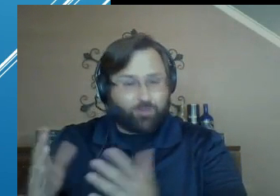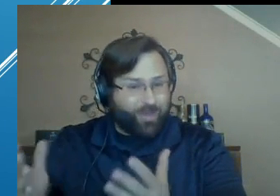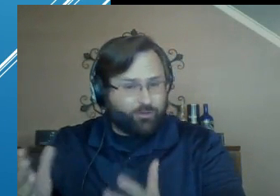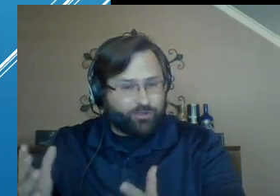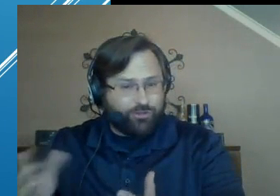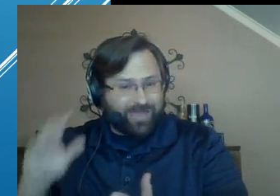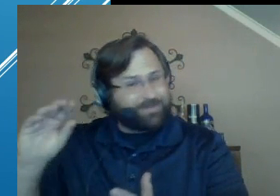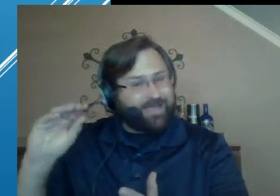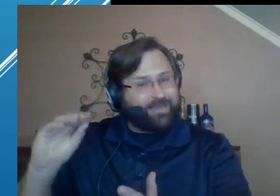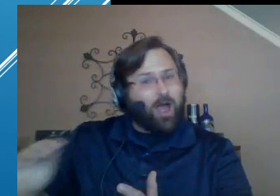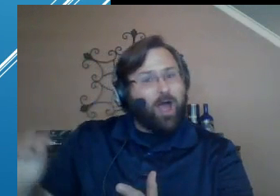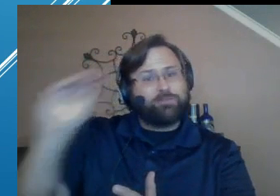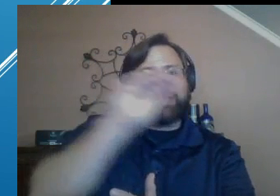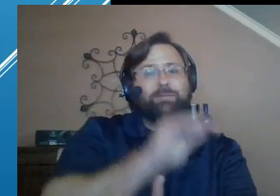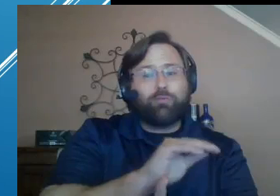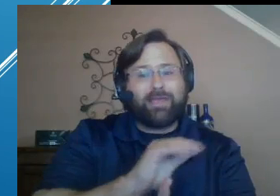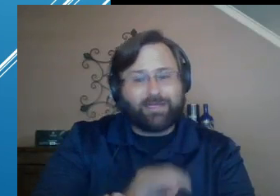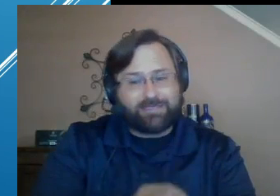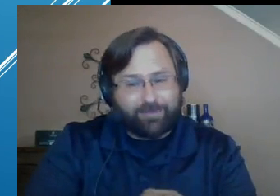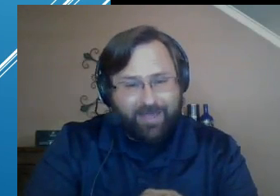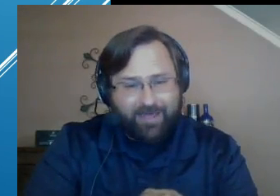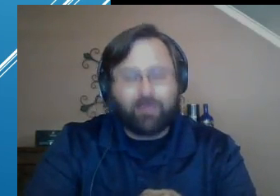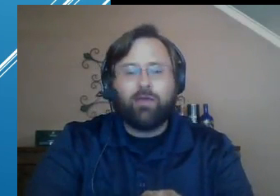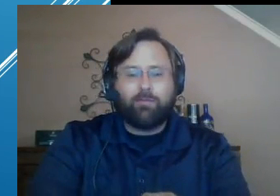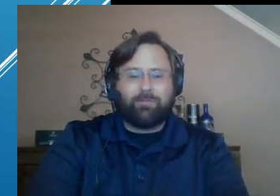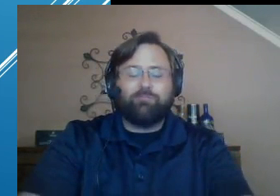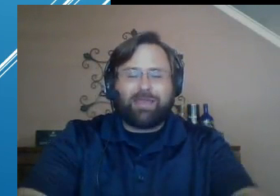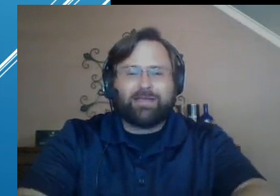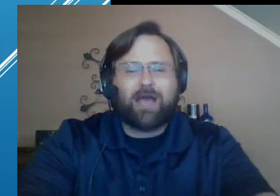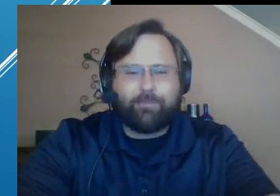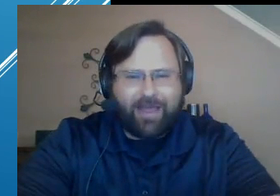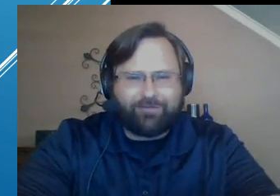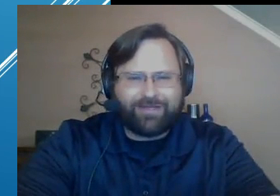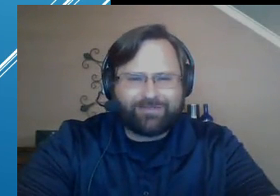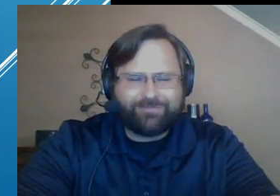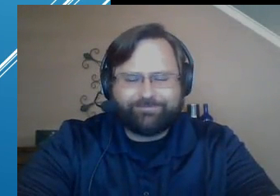the way that you can do that is by taking an object and bringing it to the beginning by making a topic out of it